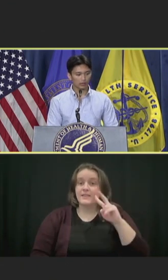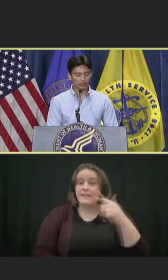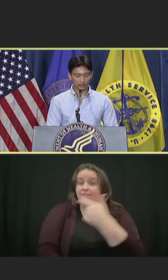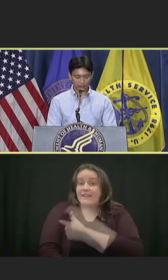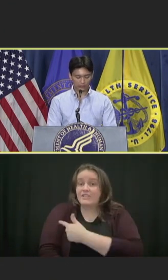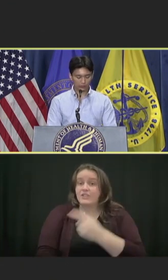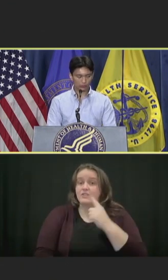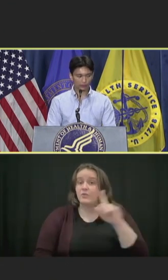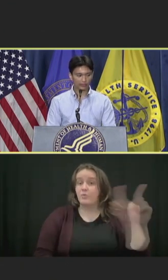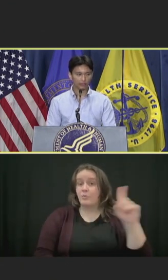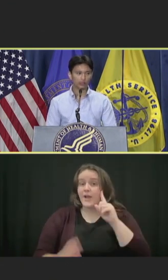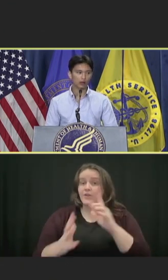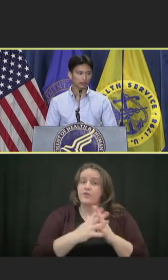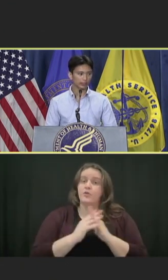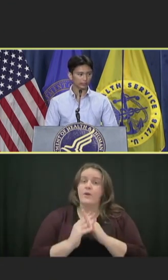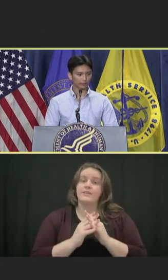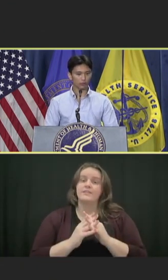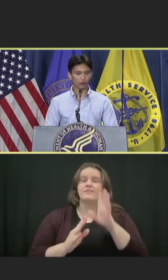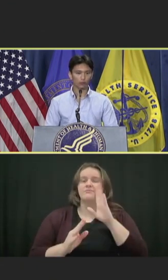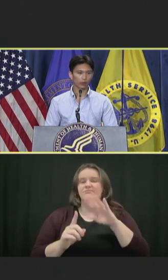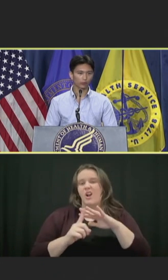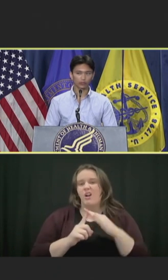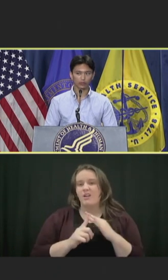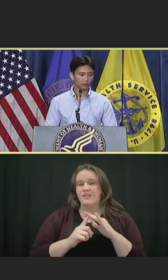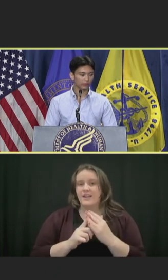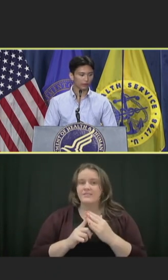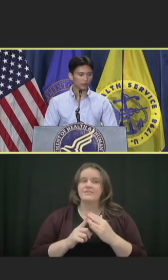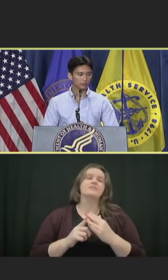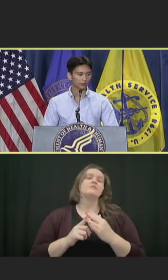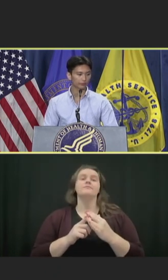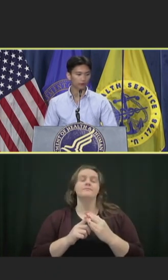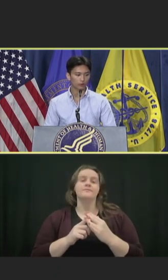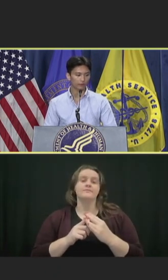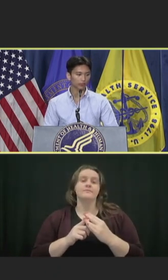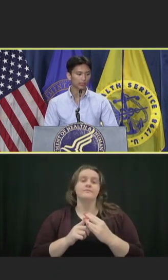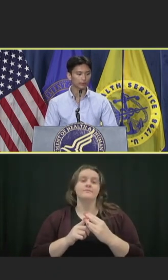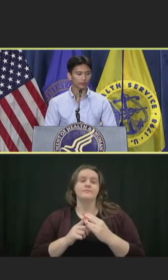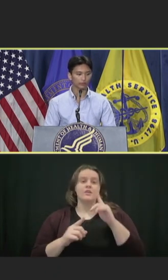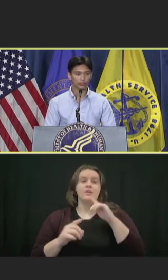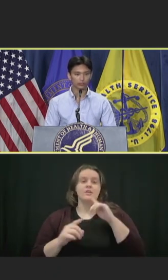Just to provide some context for where we are coming from, The Forum for Collaborative Research,